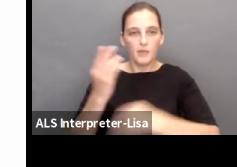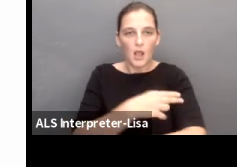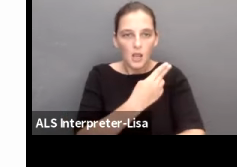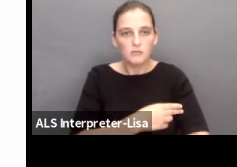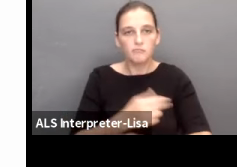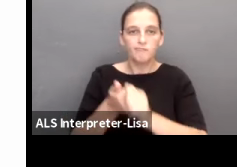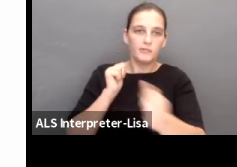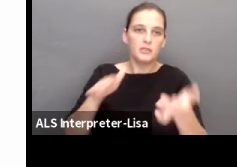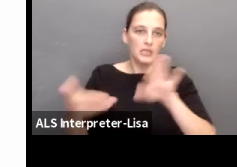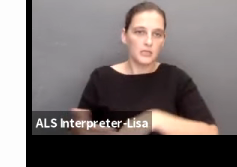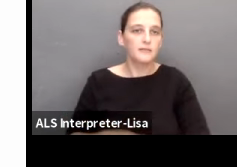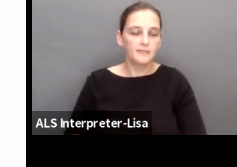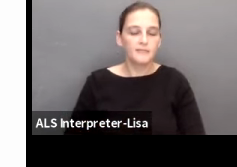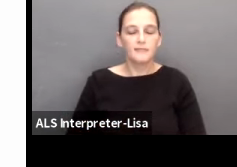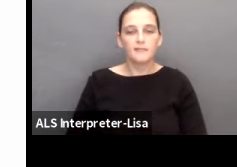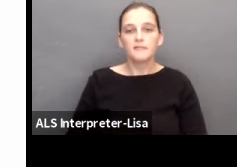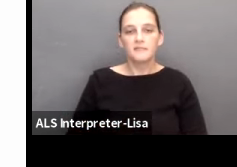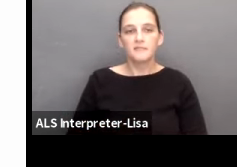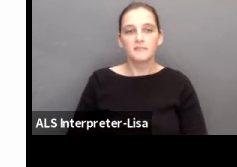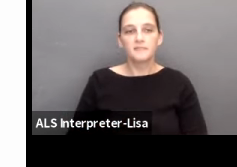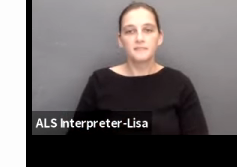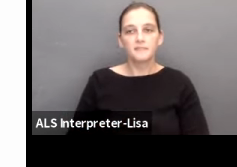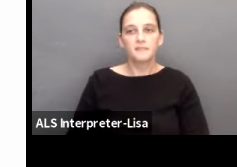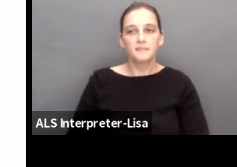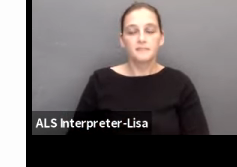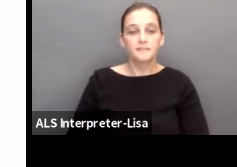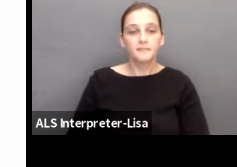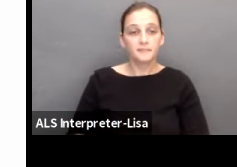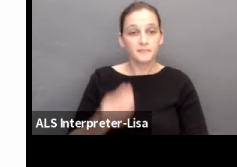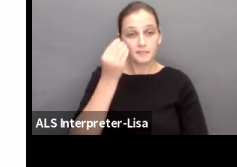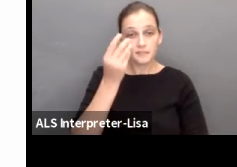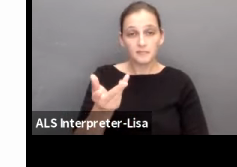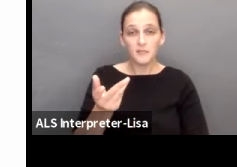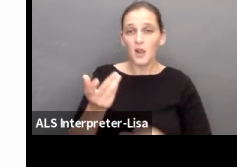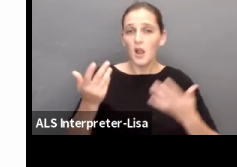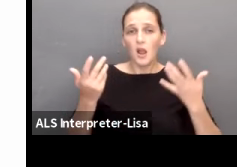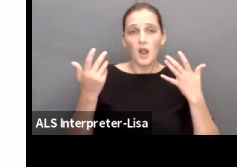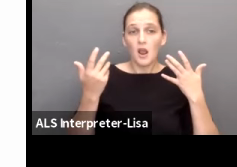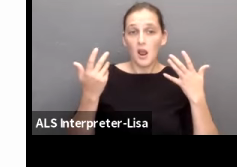Just a reminder already there's available for an additional dose for people who are